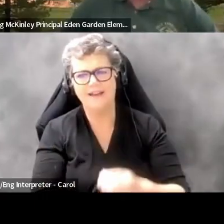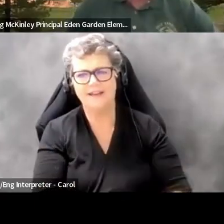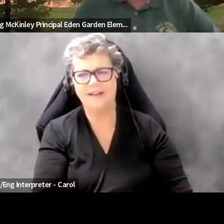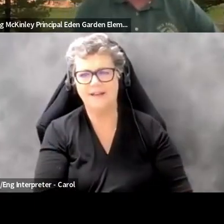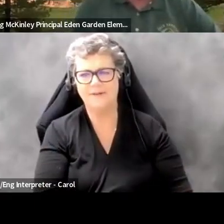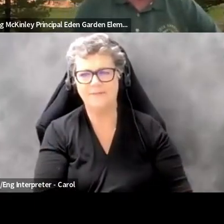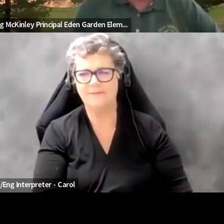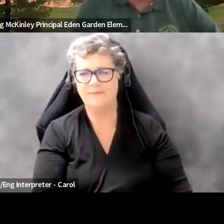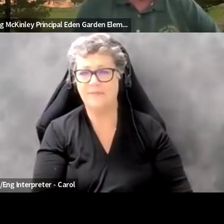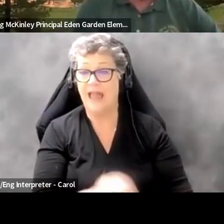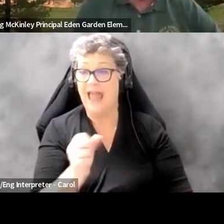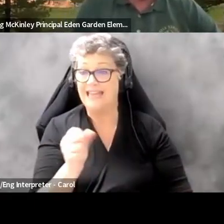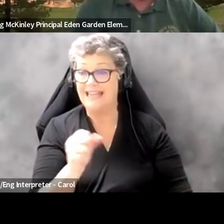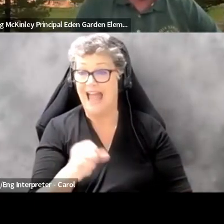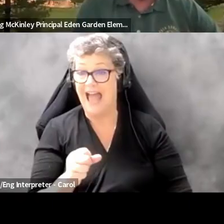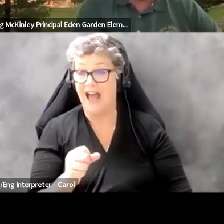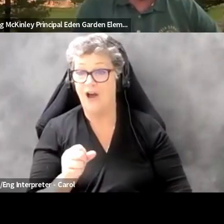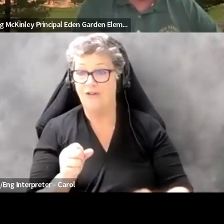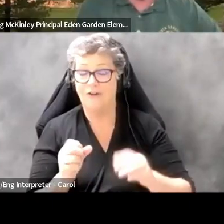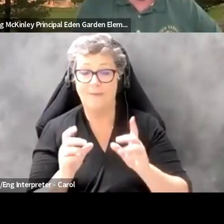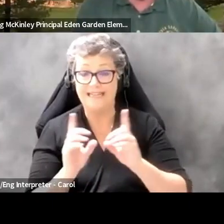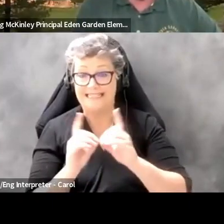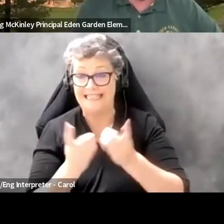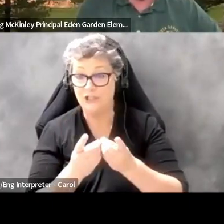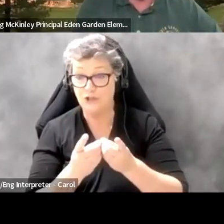Doug Henderson: Yeah from a from a district lens I remember having conversations with the